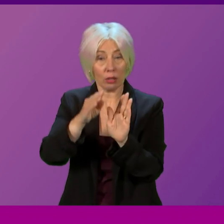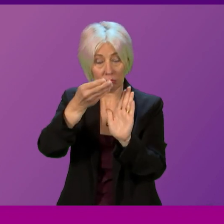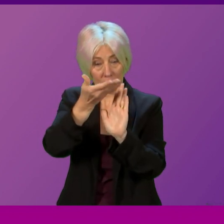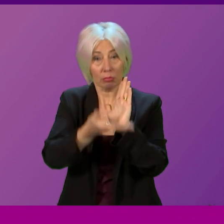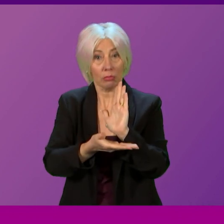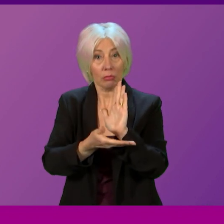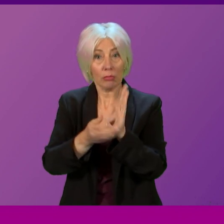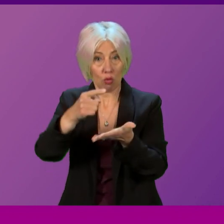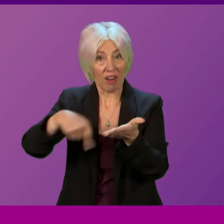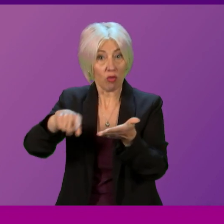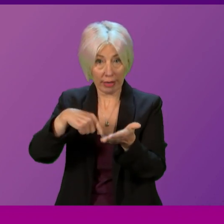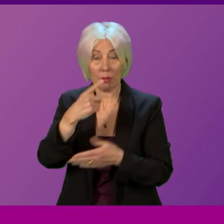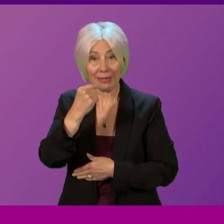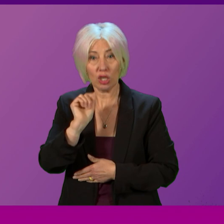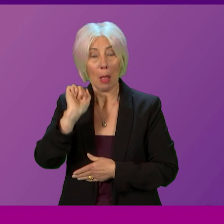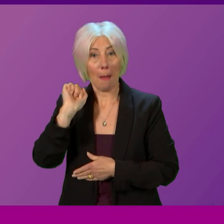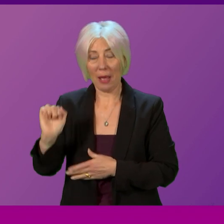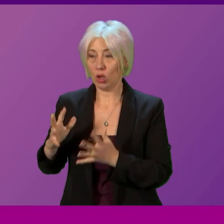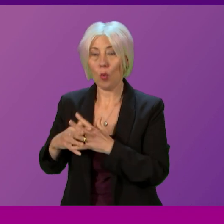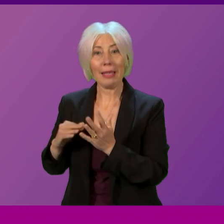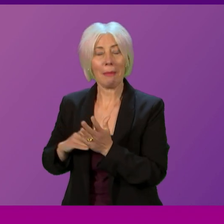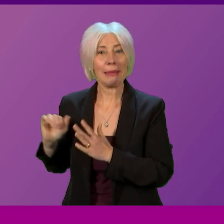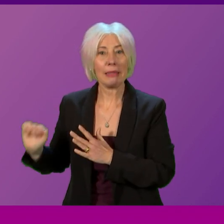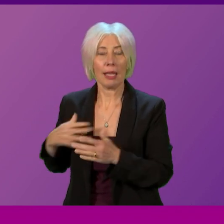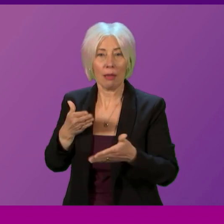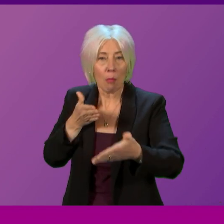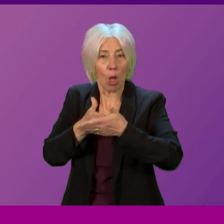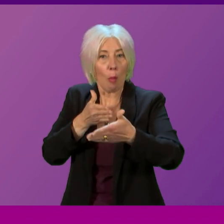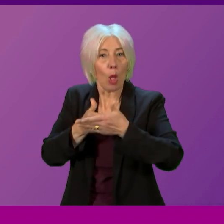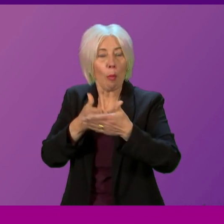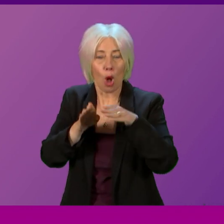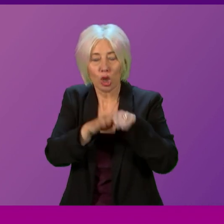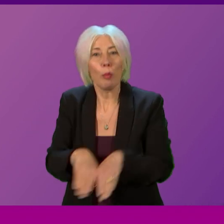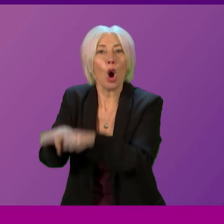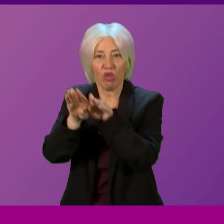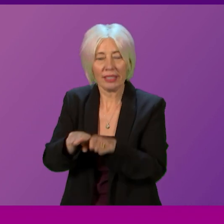However, regardless of attempts by Westminster to block democracy, I will always work to